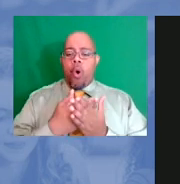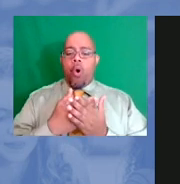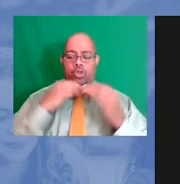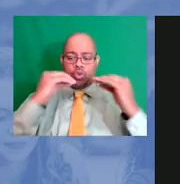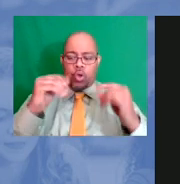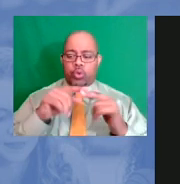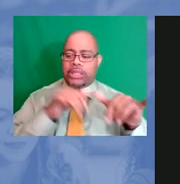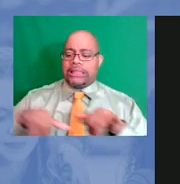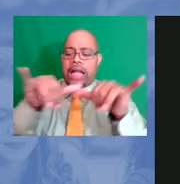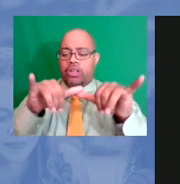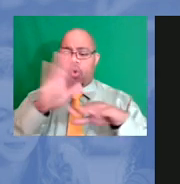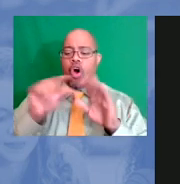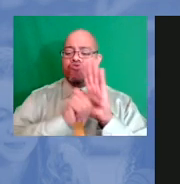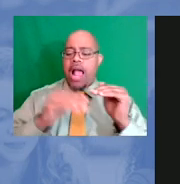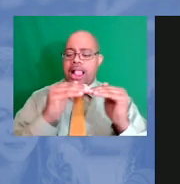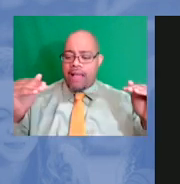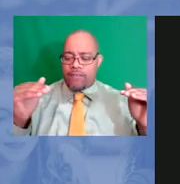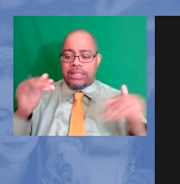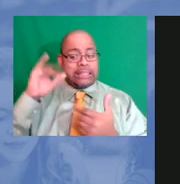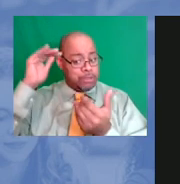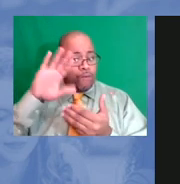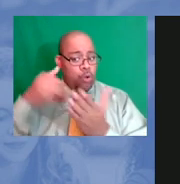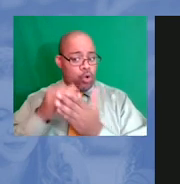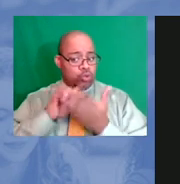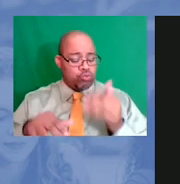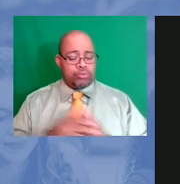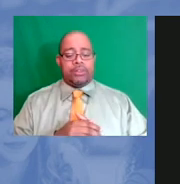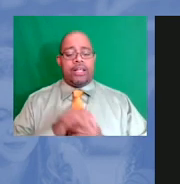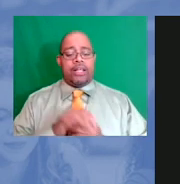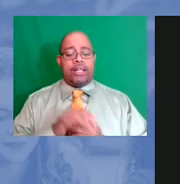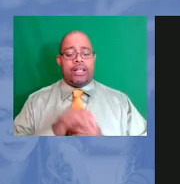IS THE EXPECTATION FOR ALL OUR CHILDREN. THAT THEY ARE COMING TO SCHOOL TO IS A SAFE,